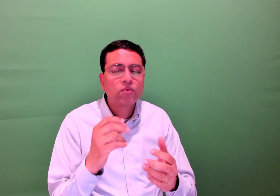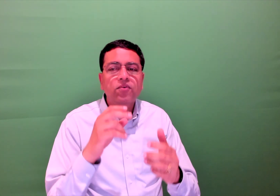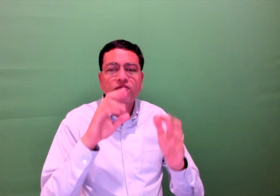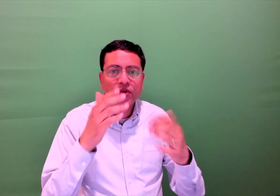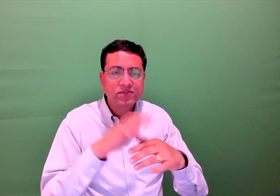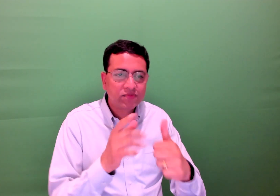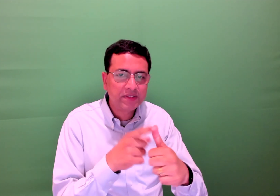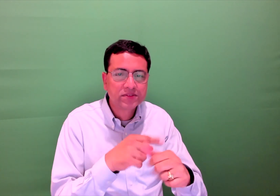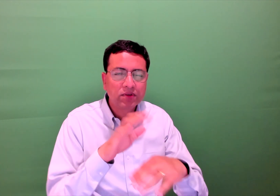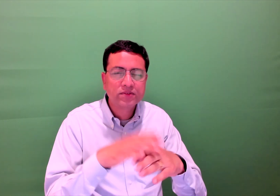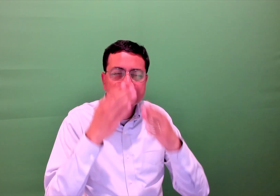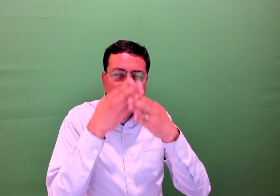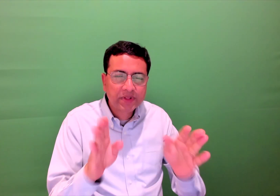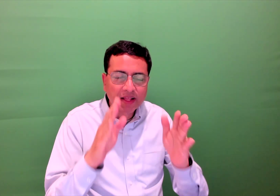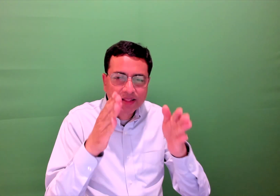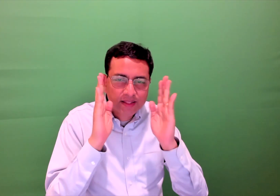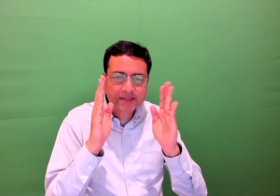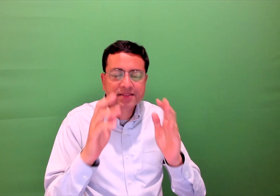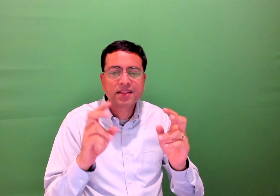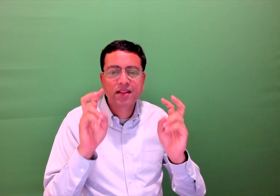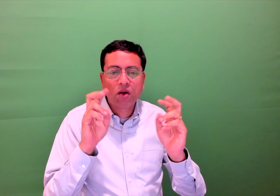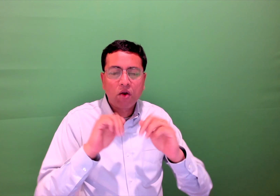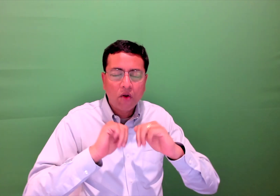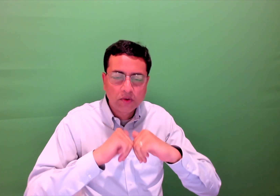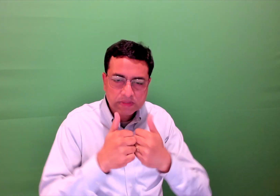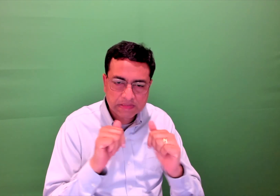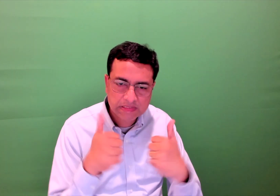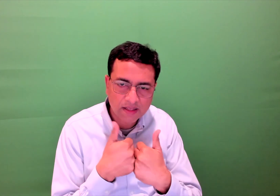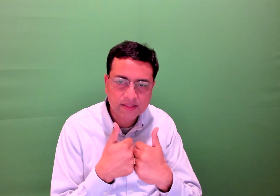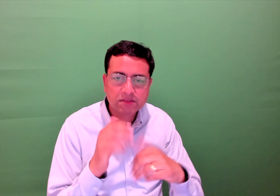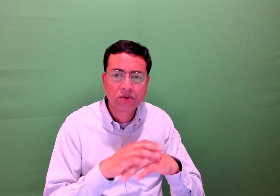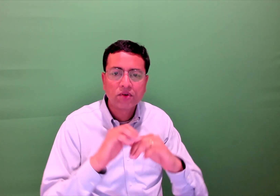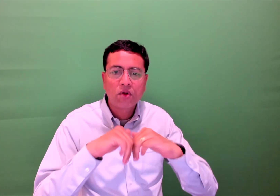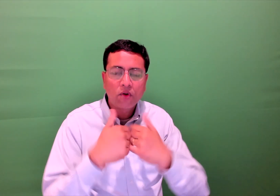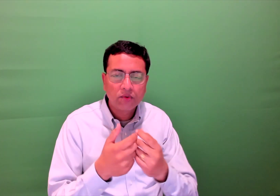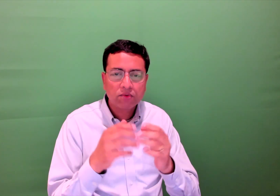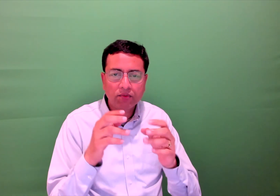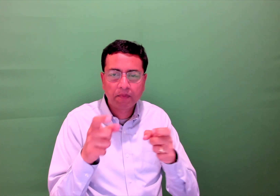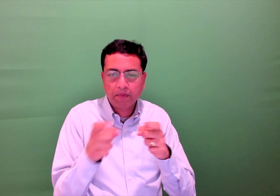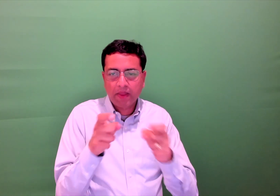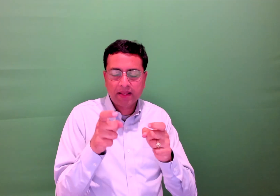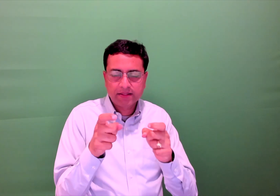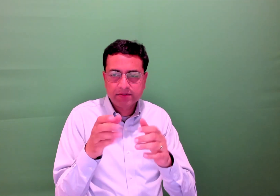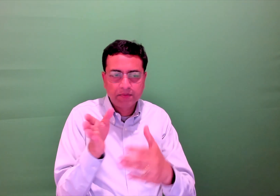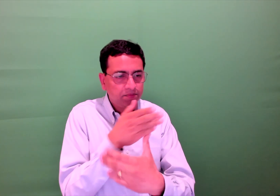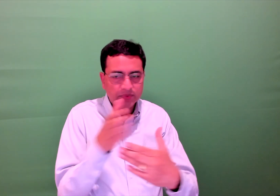We will first focus on what is called a "split attention" and how challenging it is to manage information